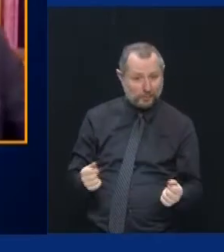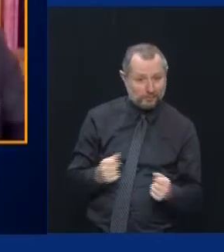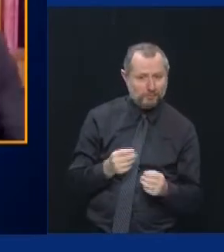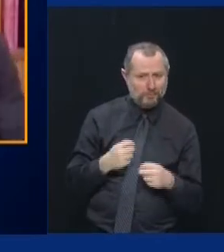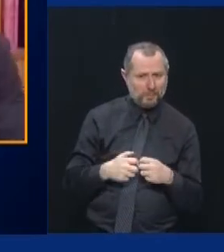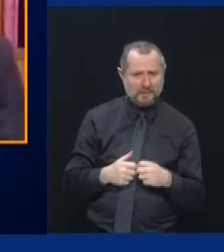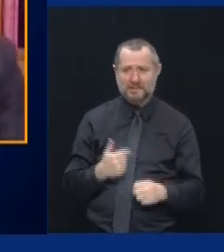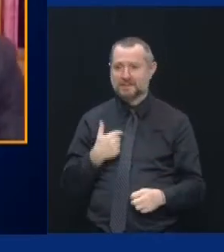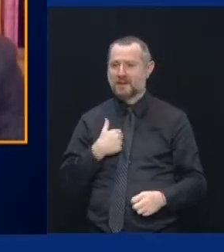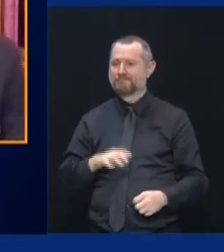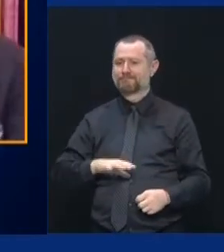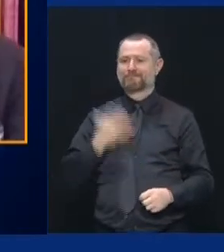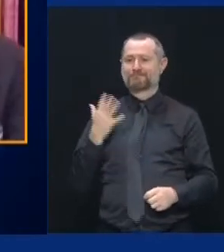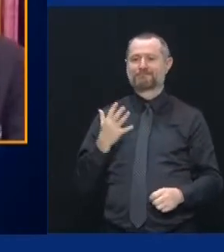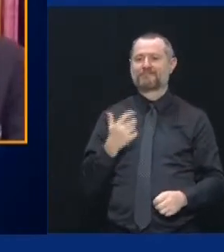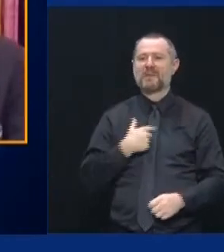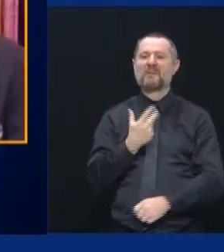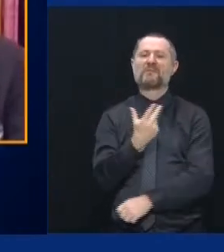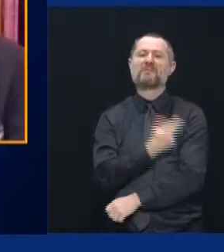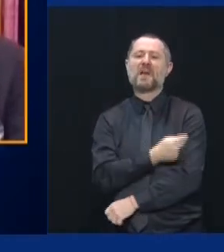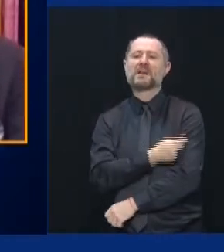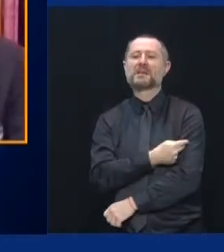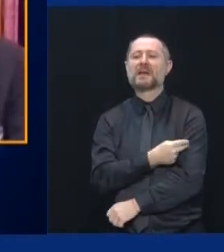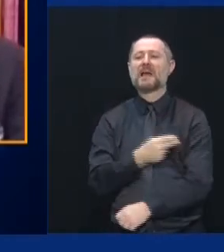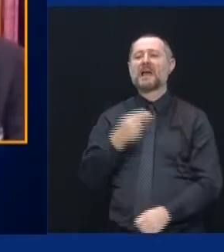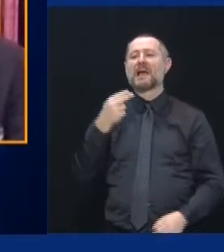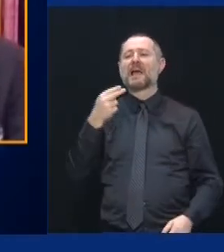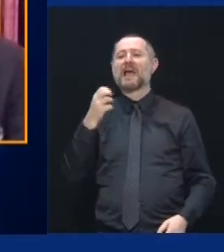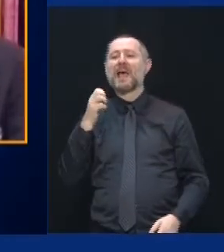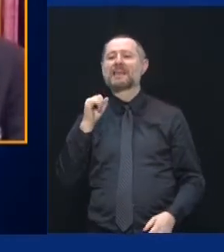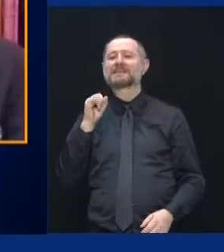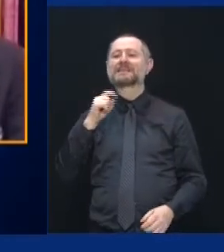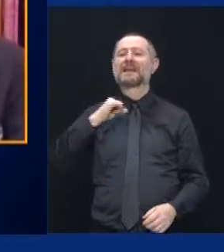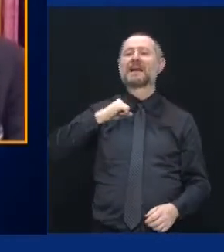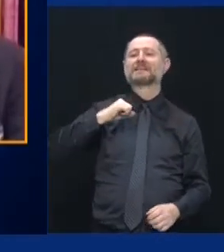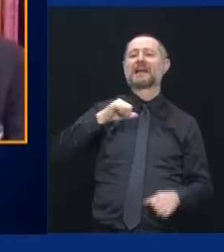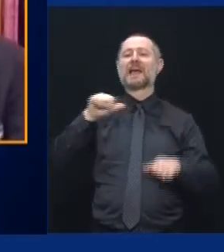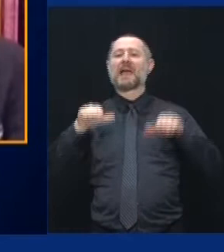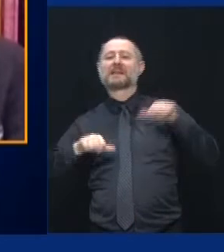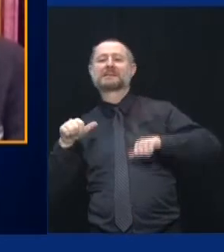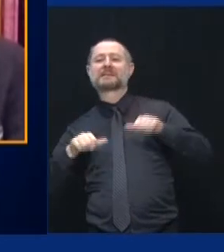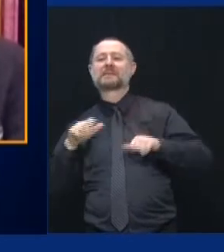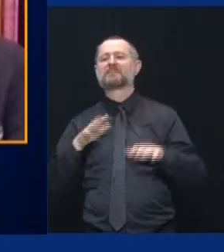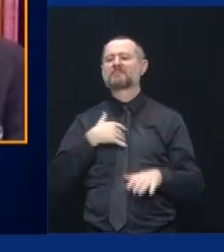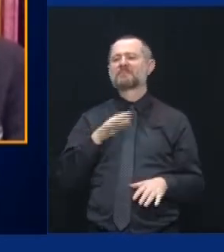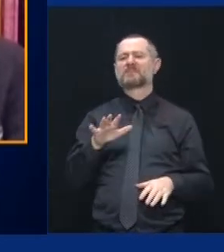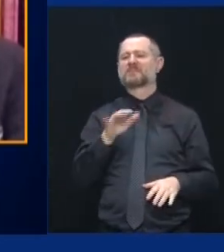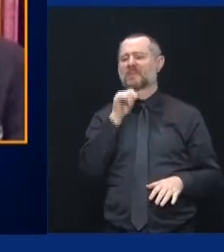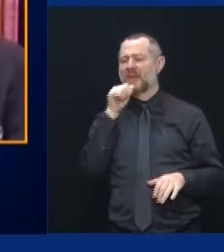BUT ALSO, THE VIEWPOINT ABOUT SPEAKING THE TRUTH SO WE CAN